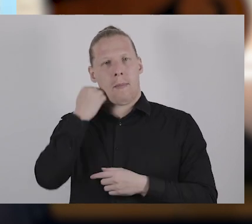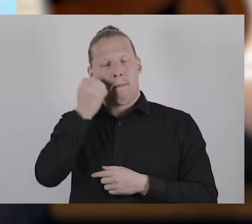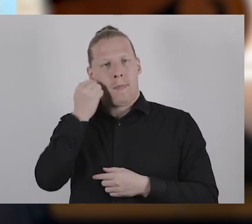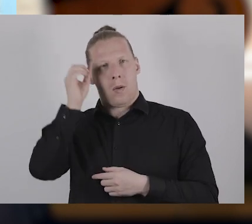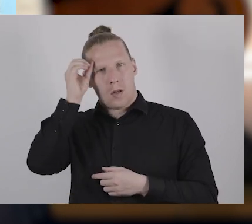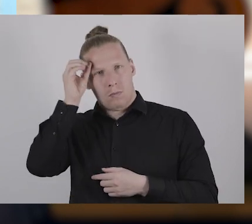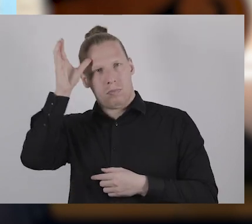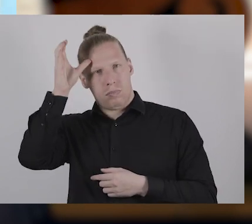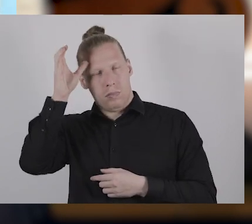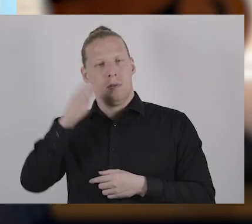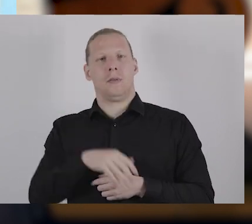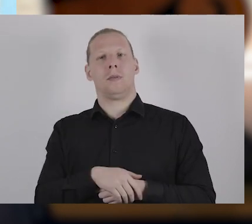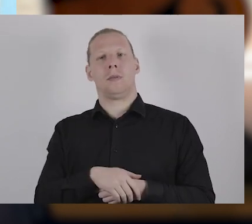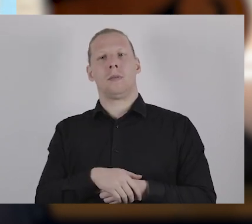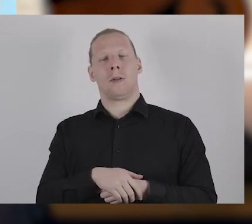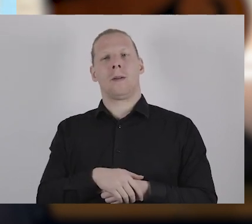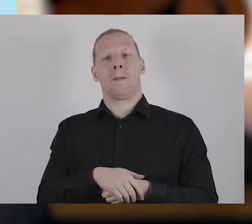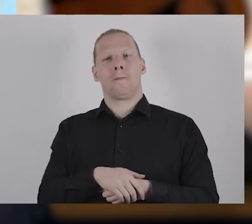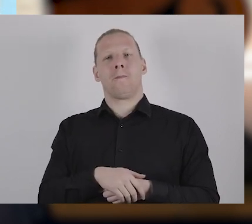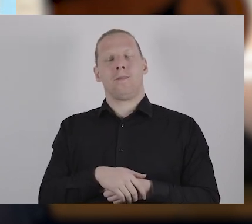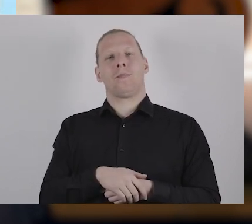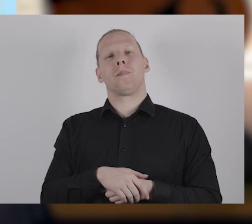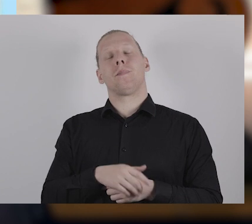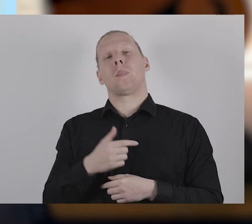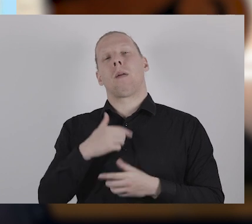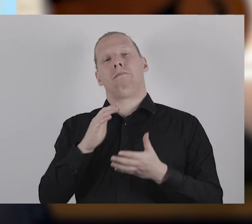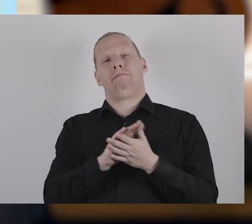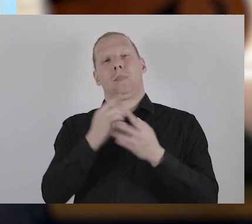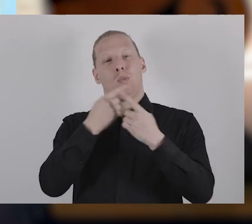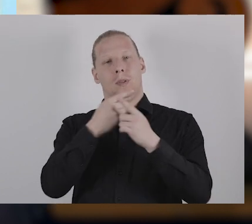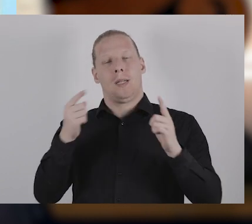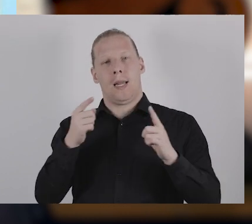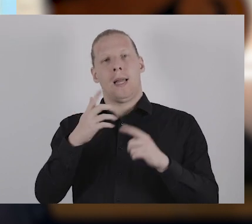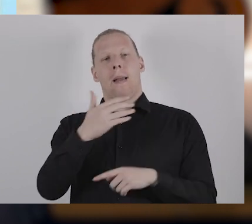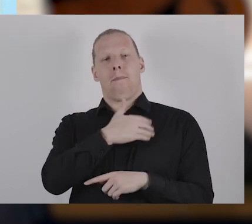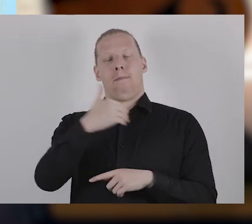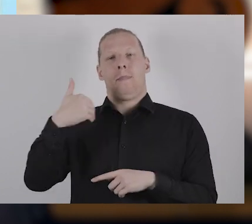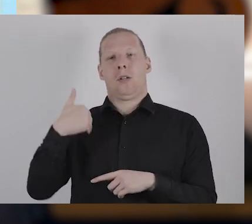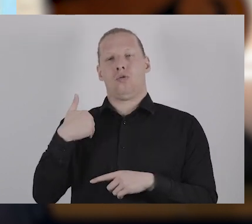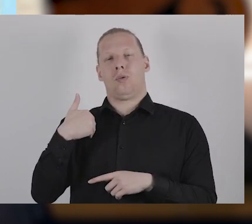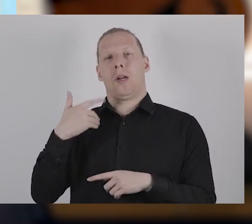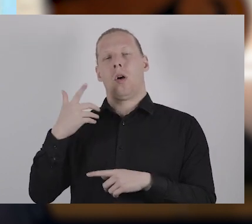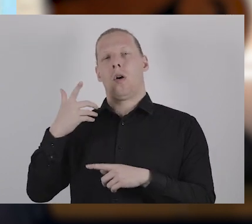As a result of this programme, I am pleased and encouraged that Manatū Taonga — Ministry for Culture and Heritage